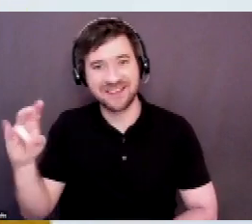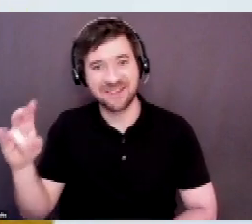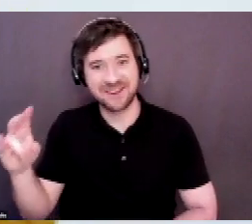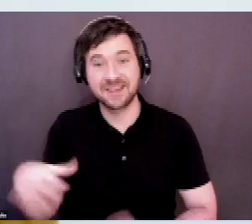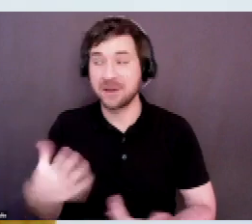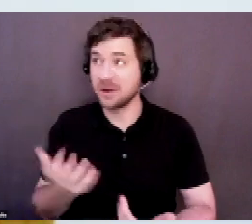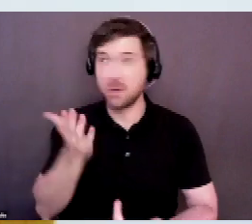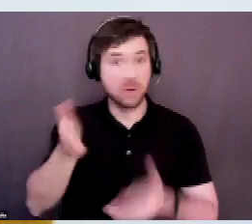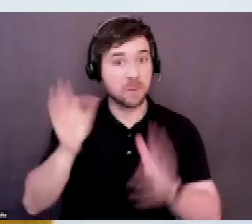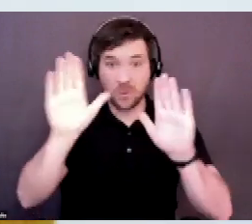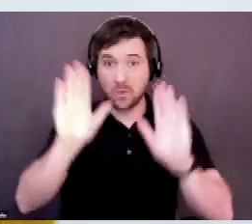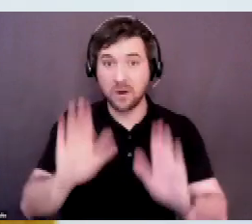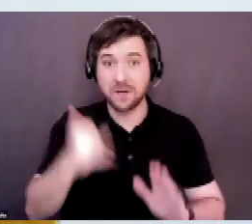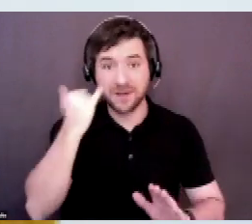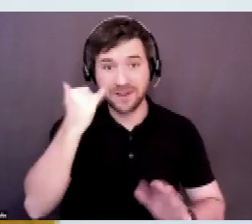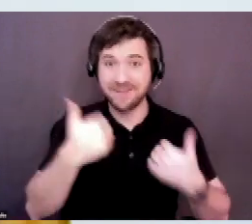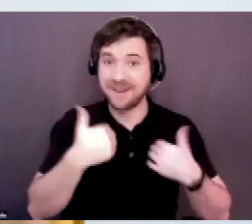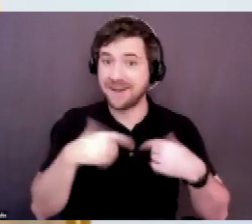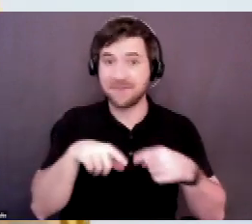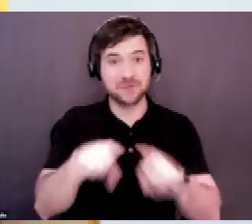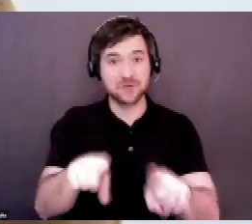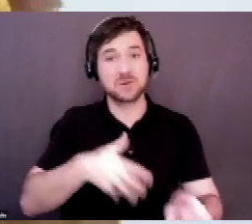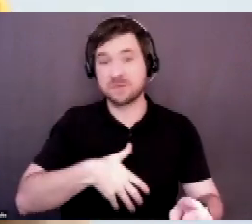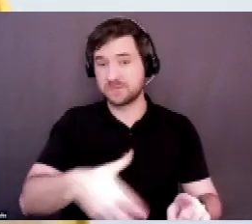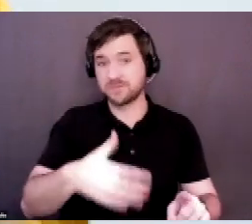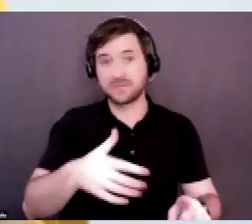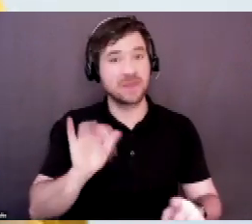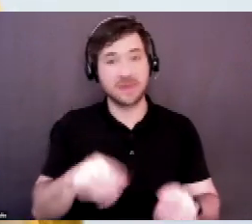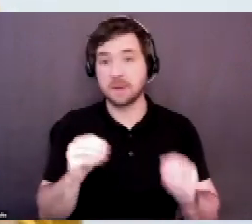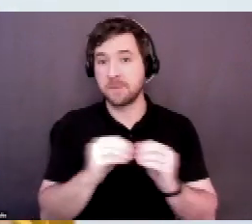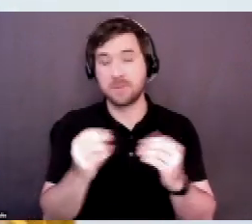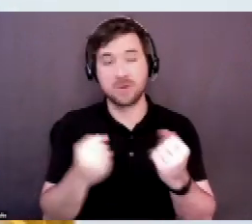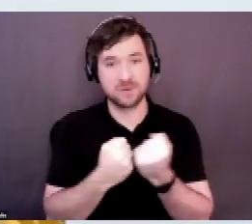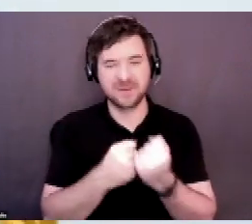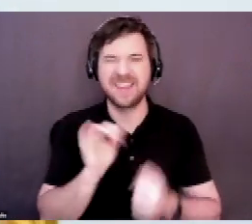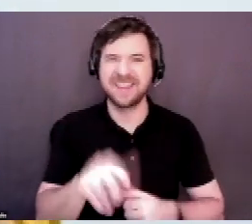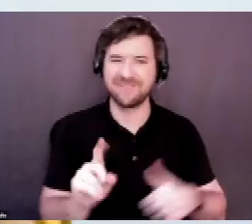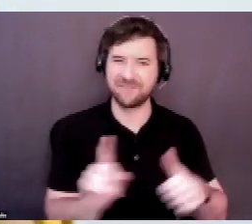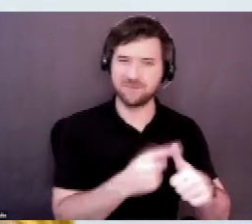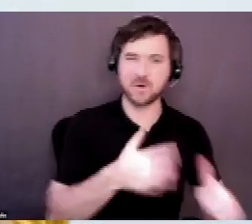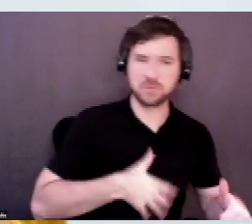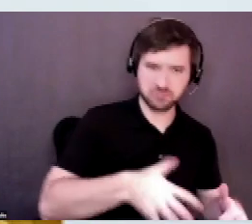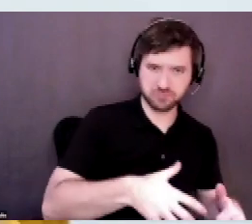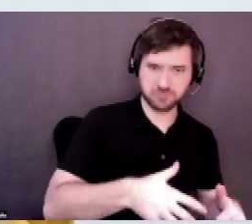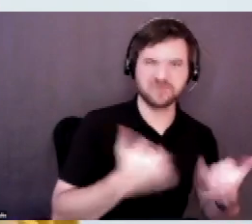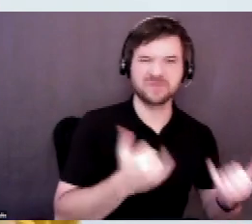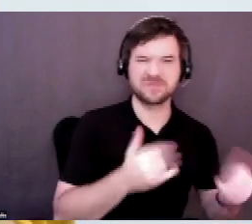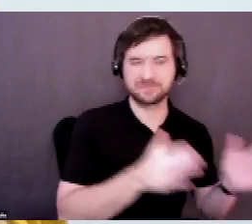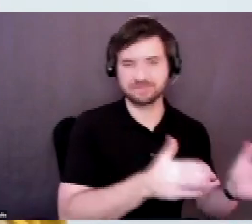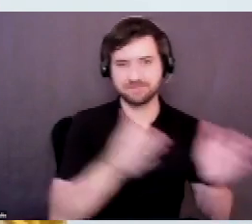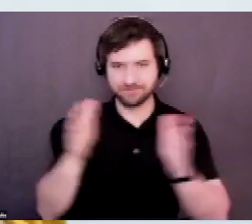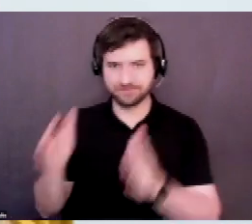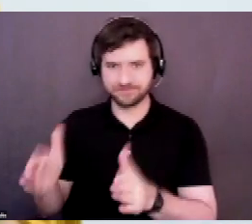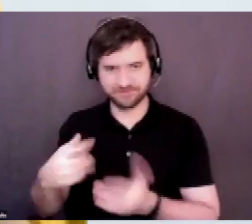that during pregnancy to be able to have the actual support. That's pregnancy number one. Let me just switch now the dial to pregnancy number two.